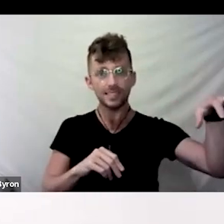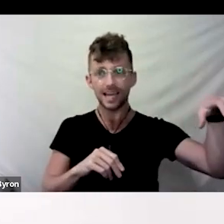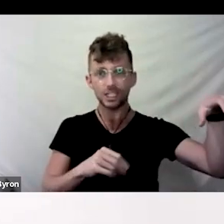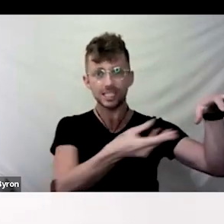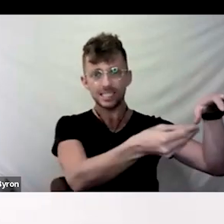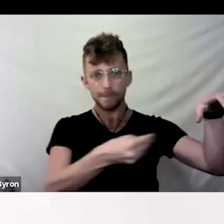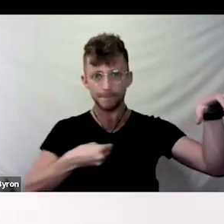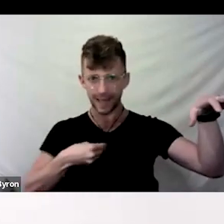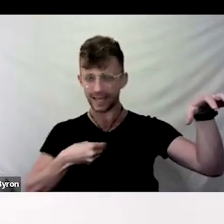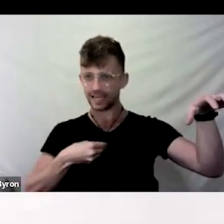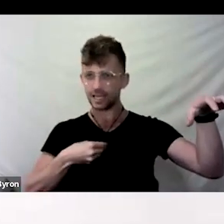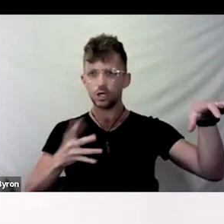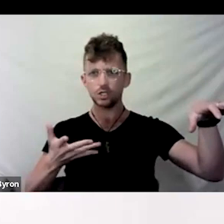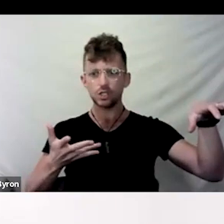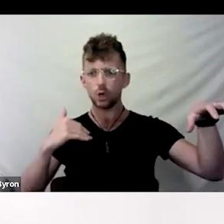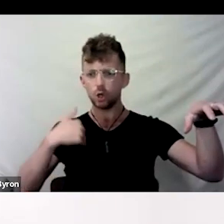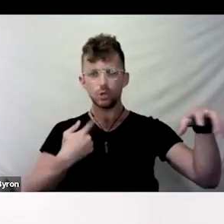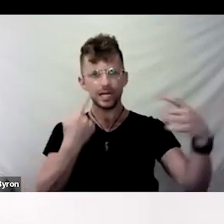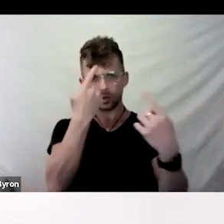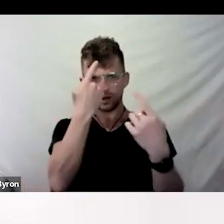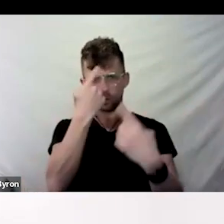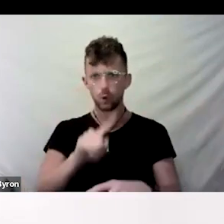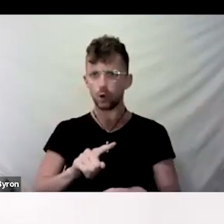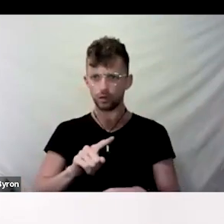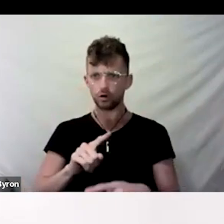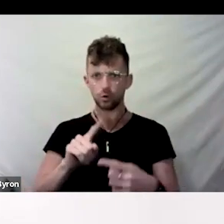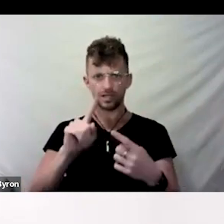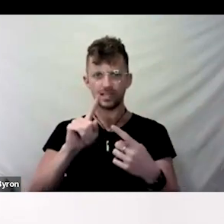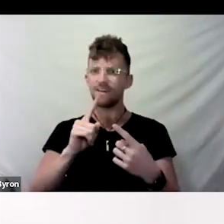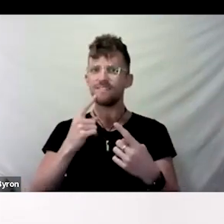So it’s just working through those four rules.